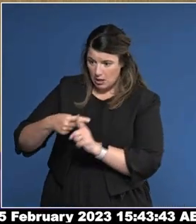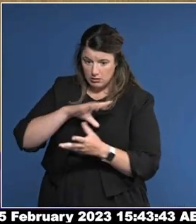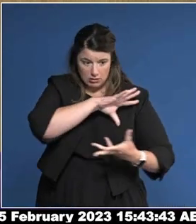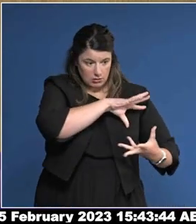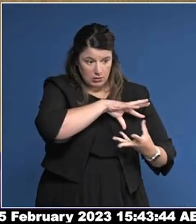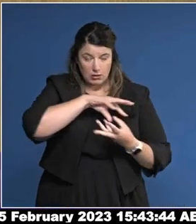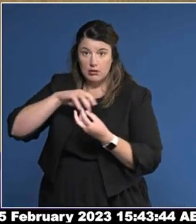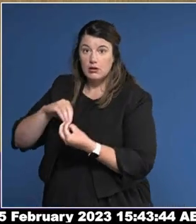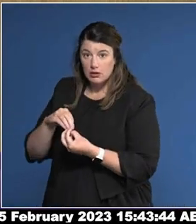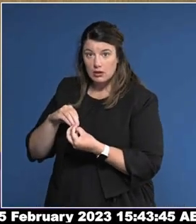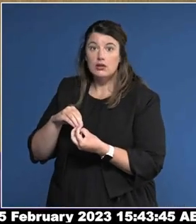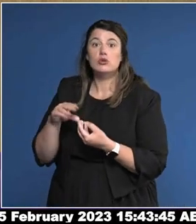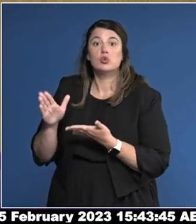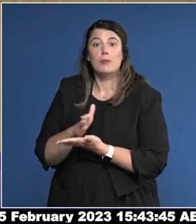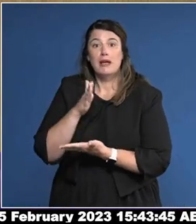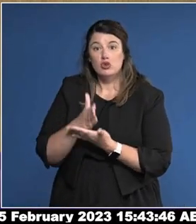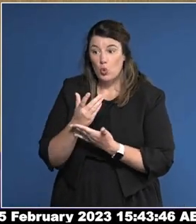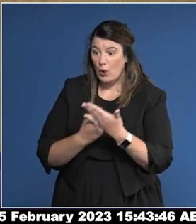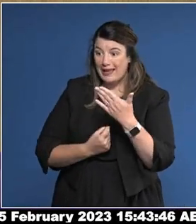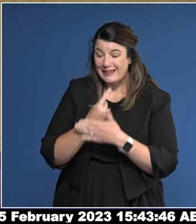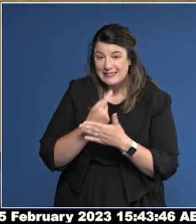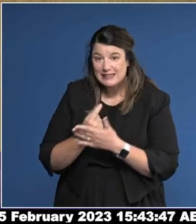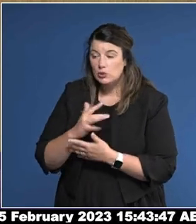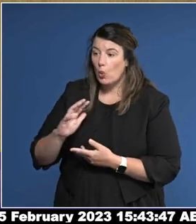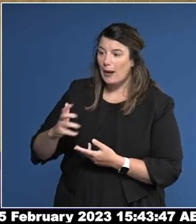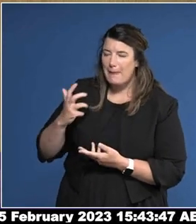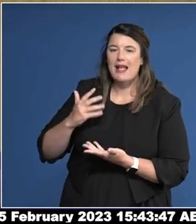sure that incidents or complaints are reduced and eliminated.